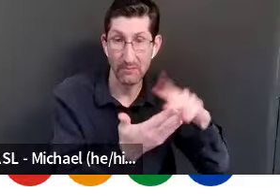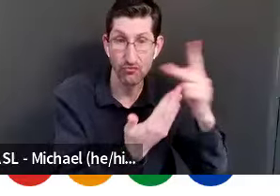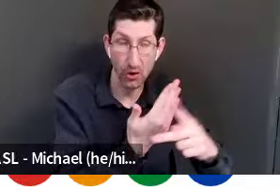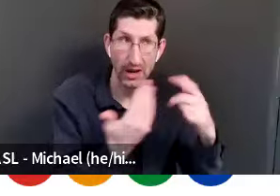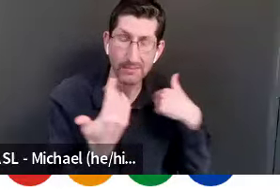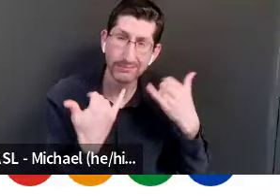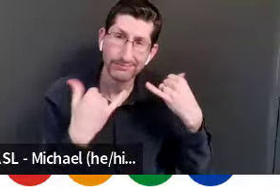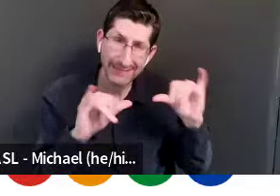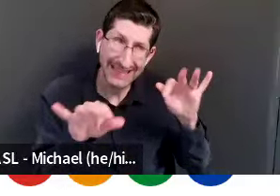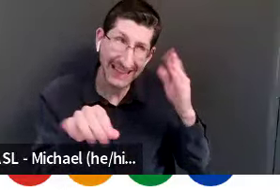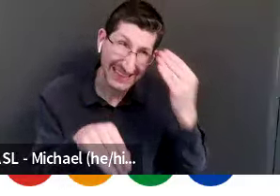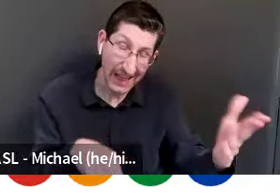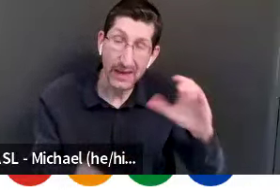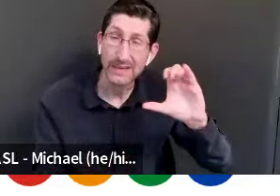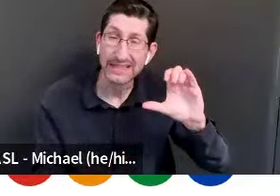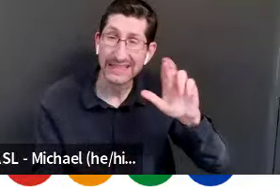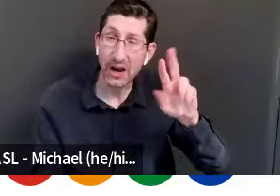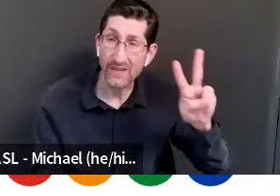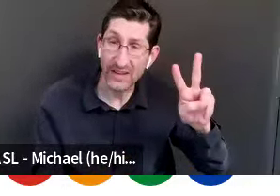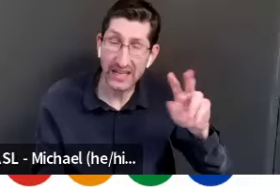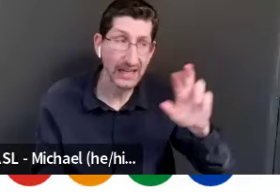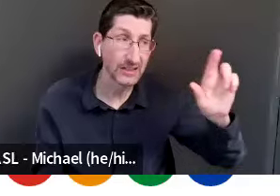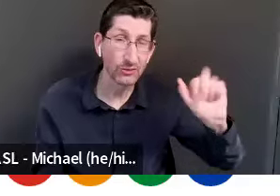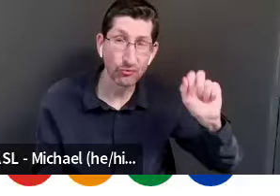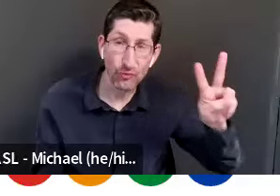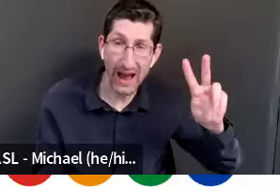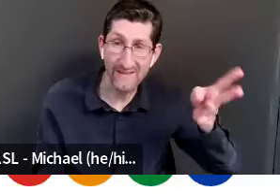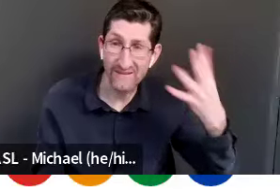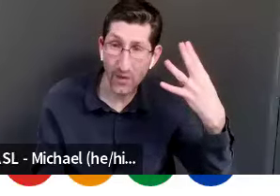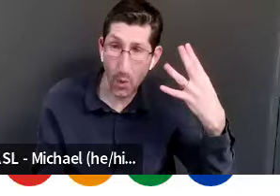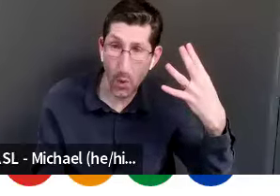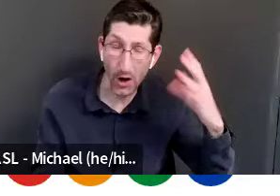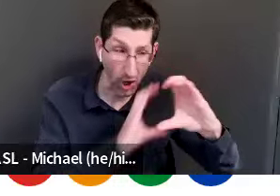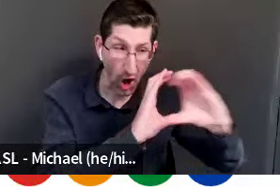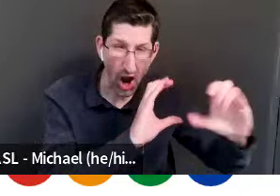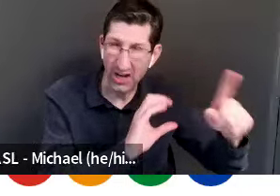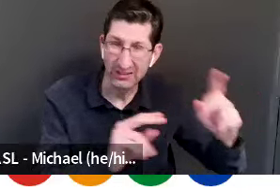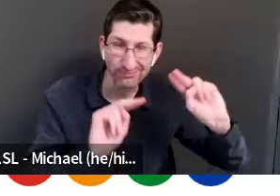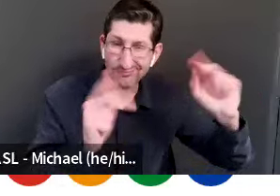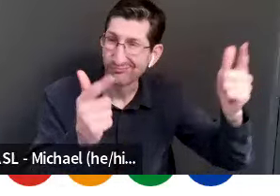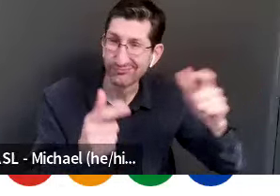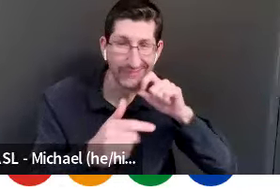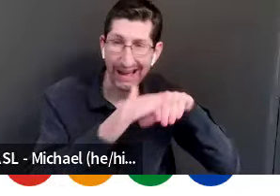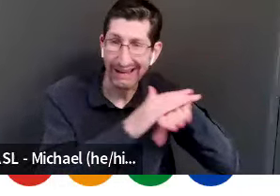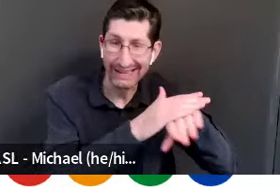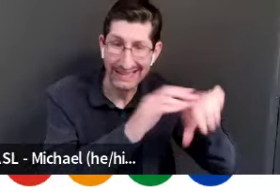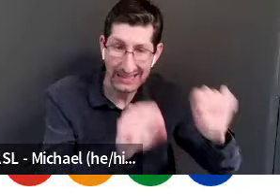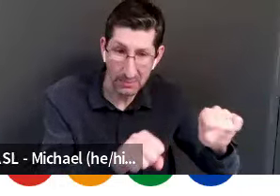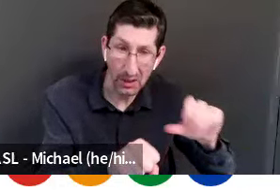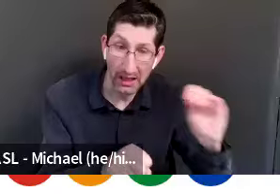DRIVERS FOR THE PROGRAM. TRYING TO CONVINCE THAT CRVs AND RAV-4 IS NOT ACCESSIBLE AND USE